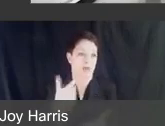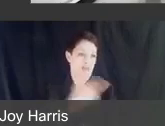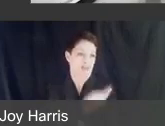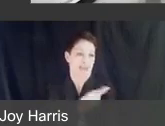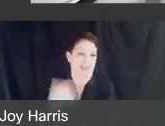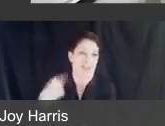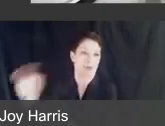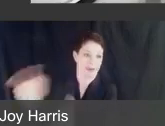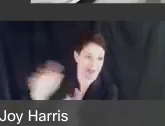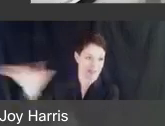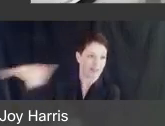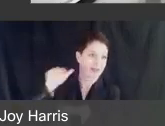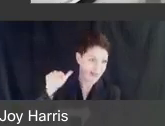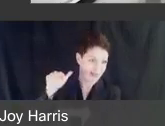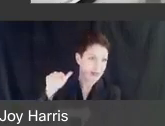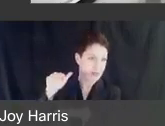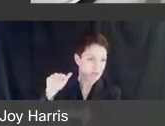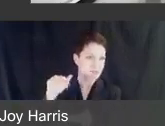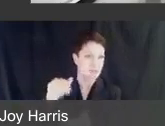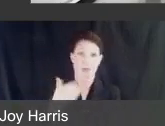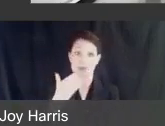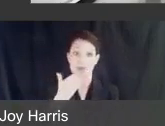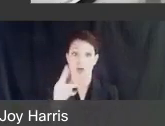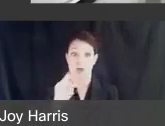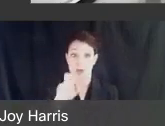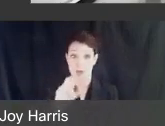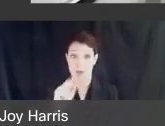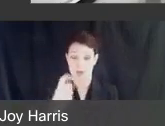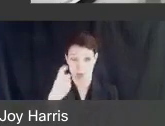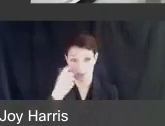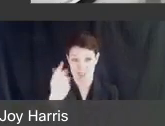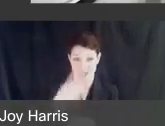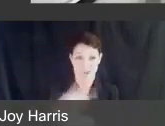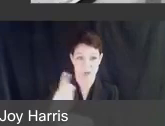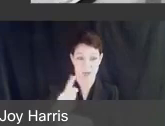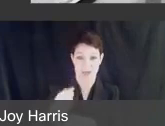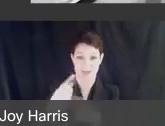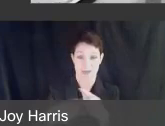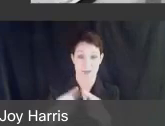So we did get some good news in the last several days about more Johnson & Johnson coming into